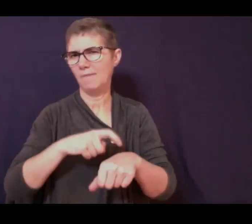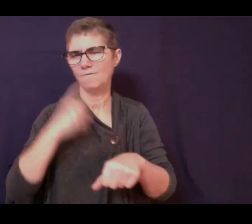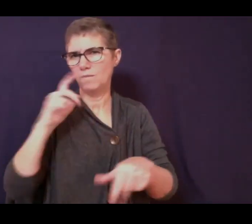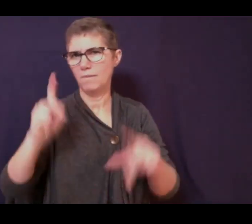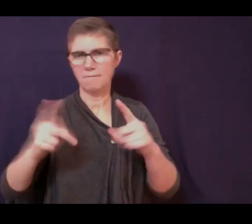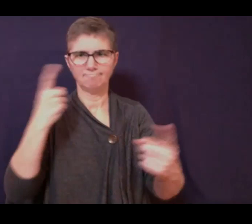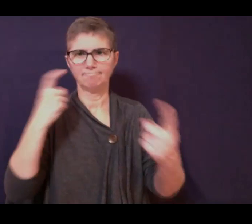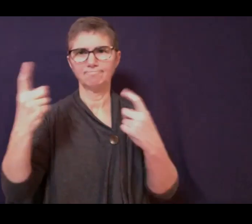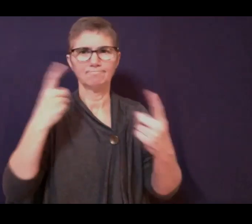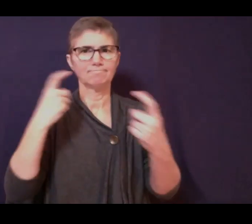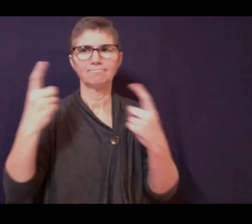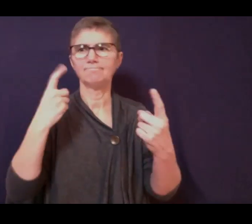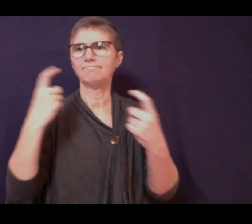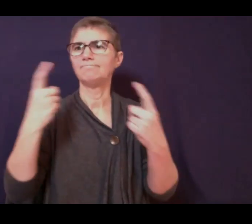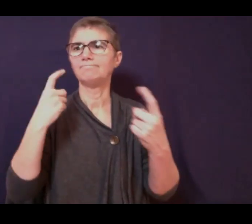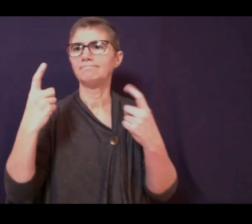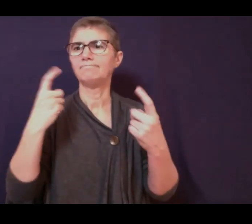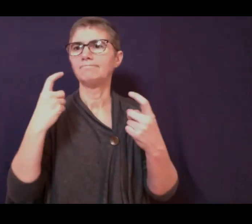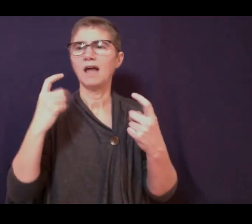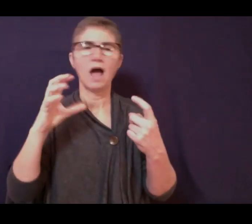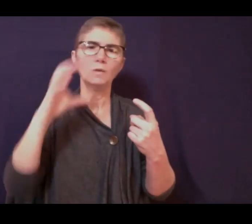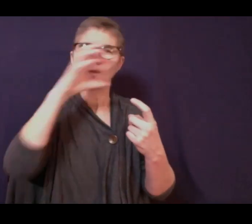because I assume that we're going to have a